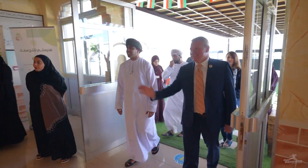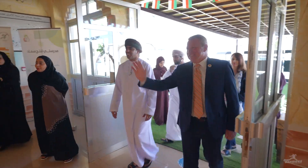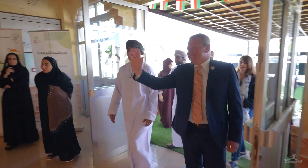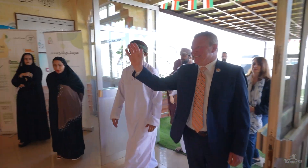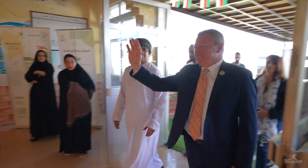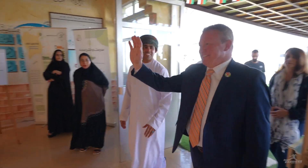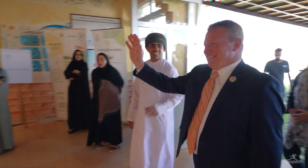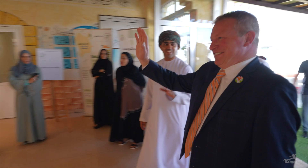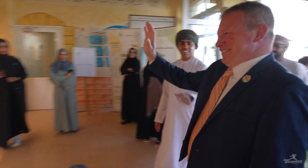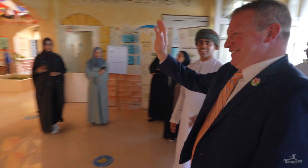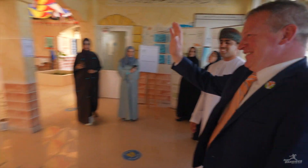Hello!